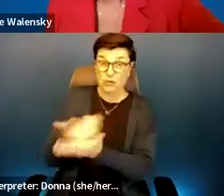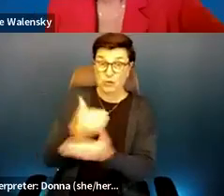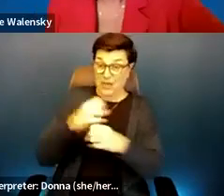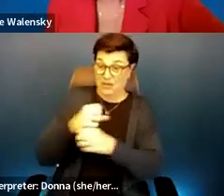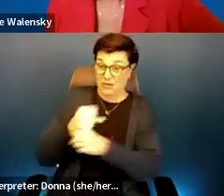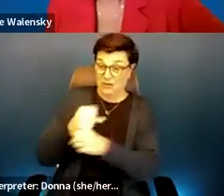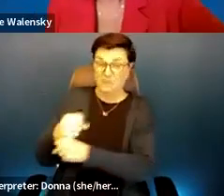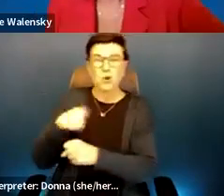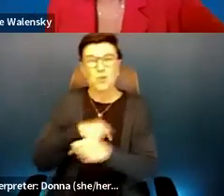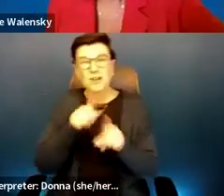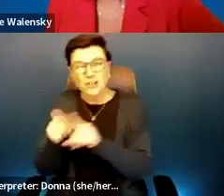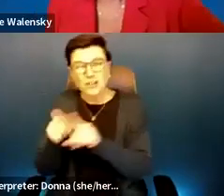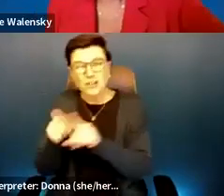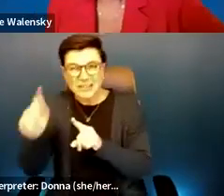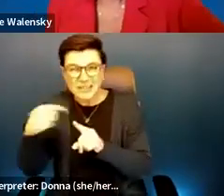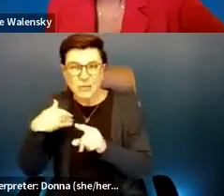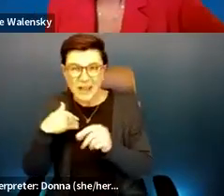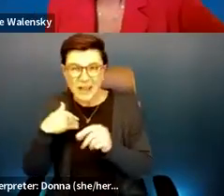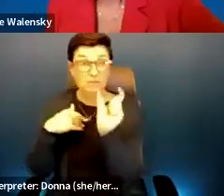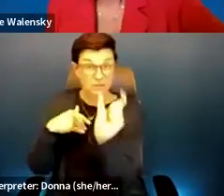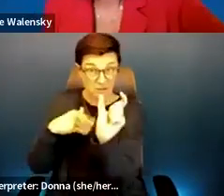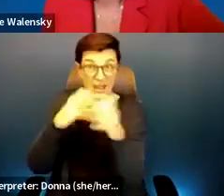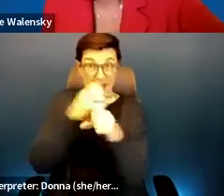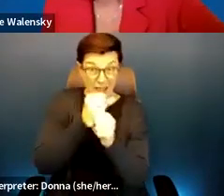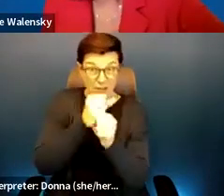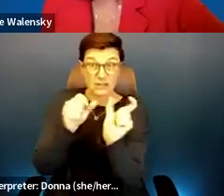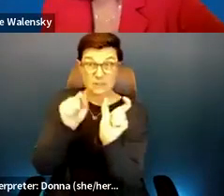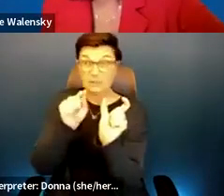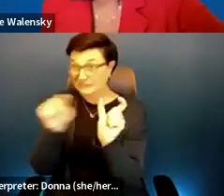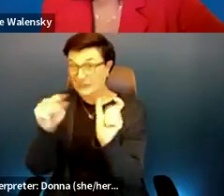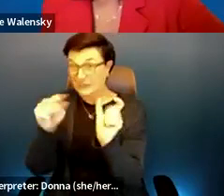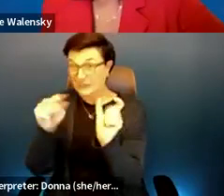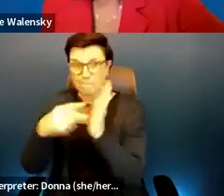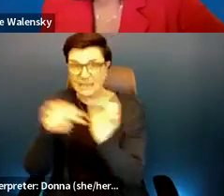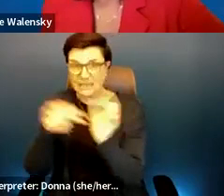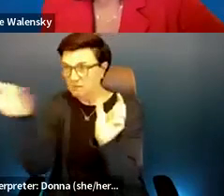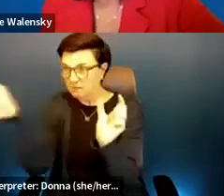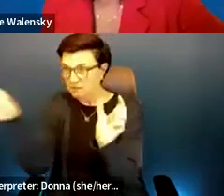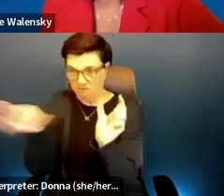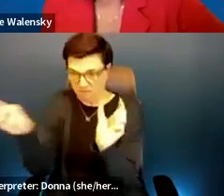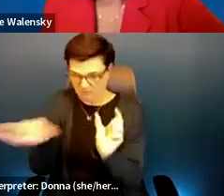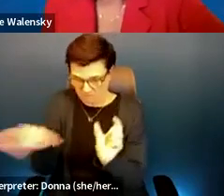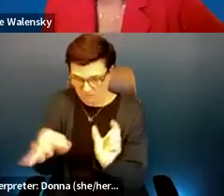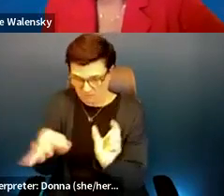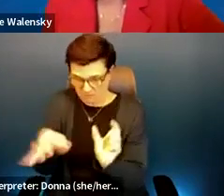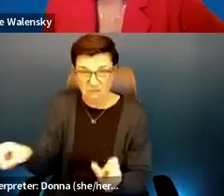that we know what you're talking about. Daniel. And our website will be updated at the end of February with all of these changes.